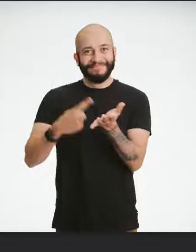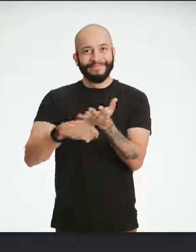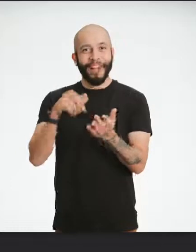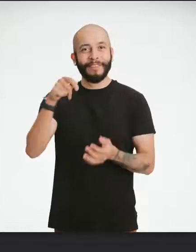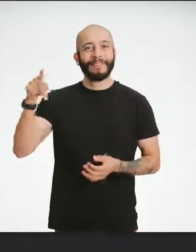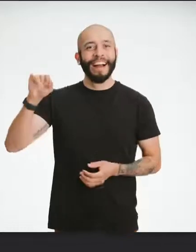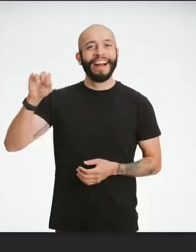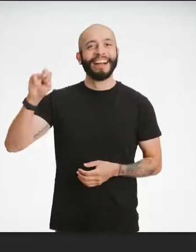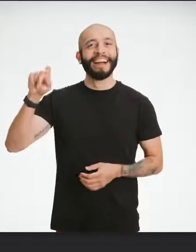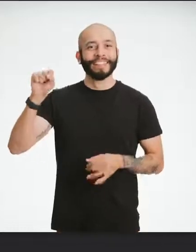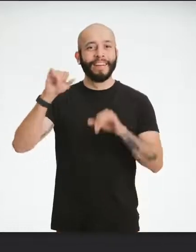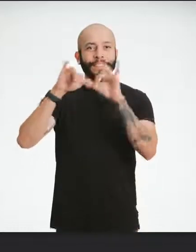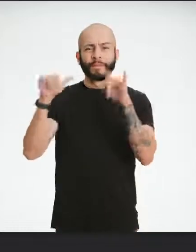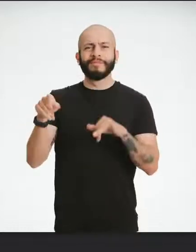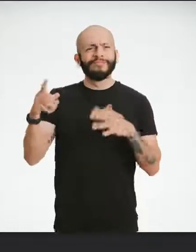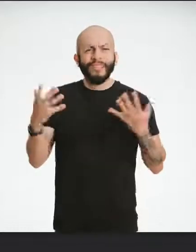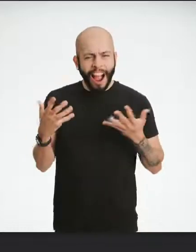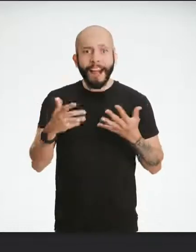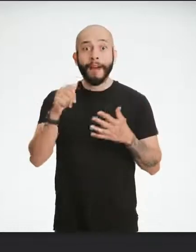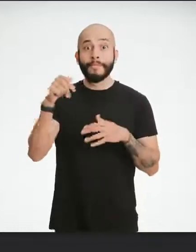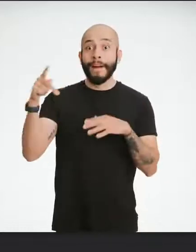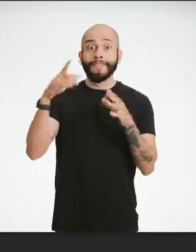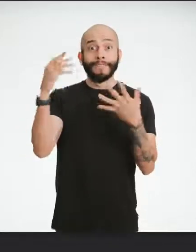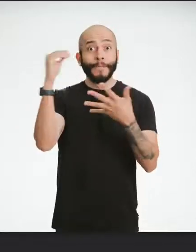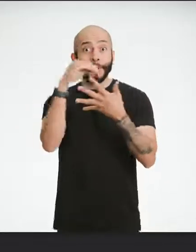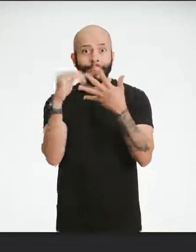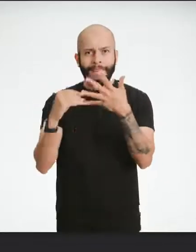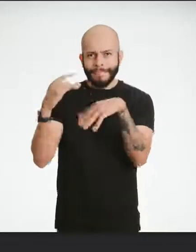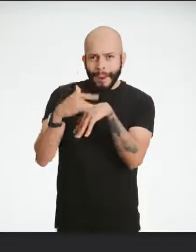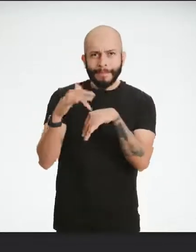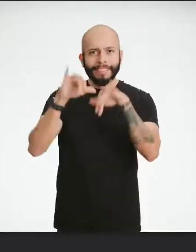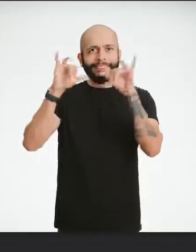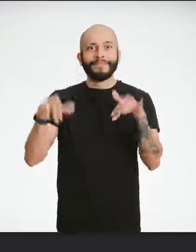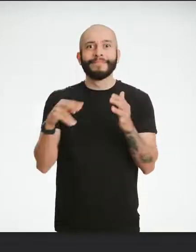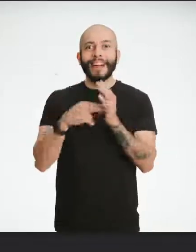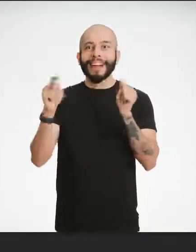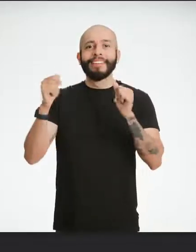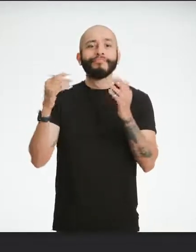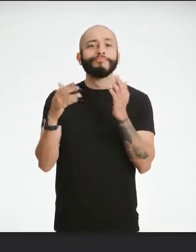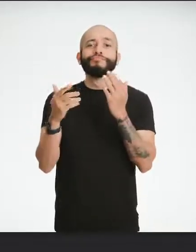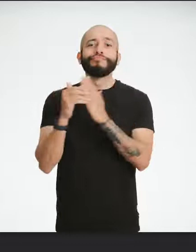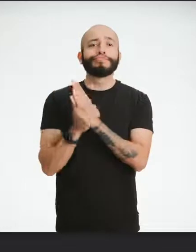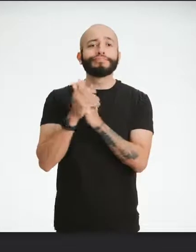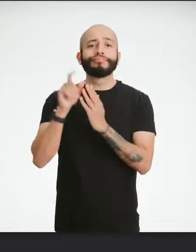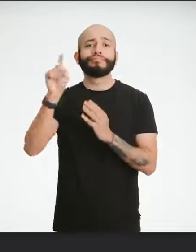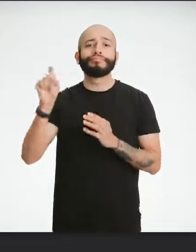app's features available to the system, so people can use them automatically through Siri and Shortcuts.